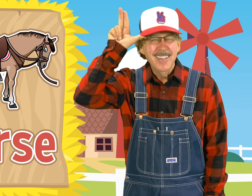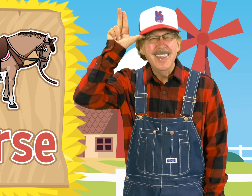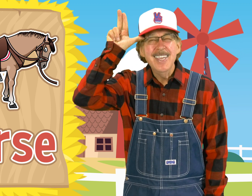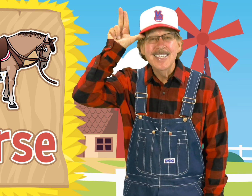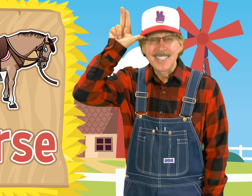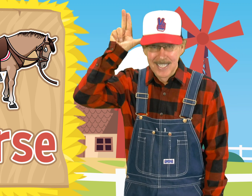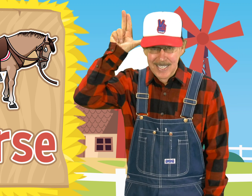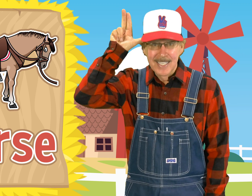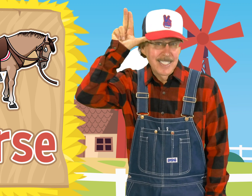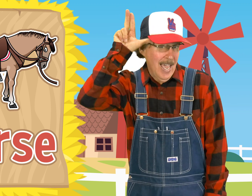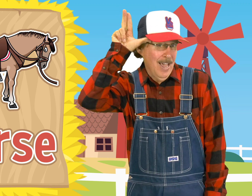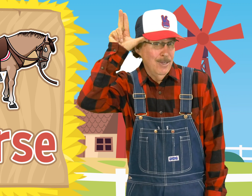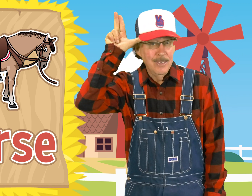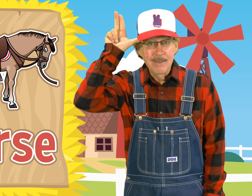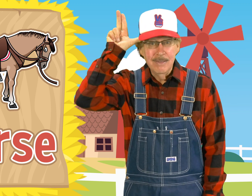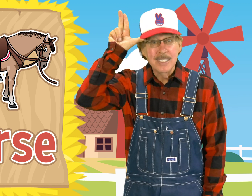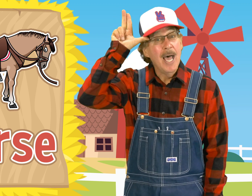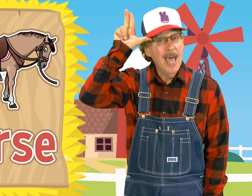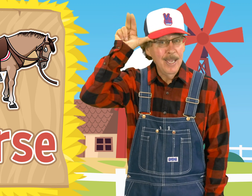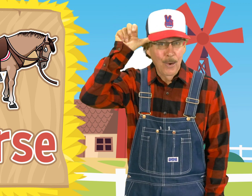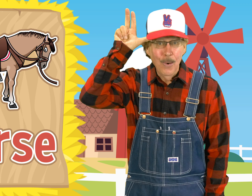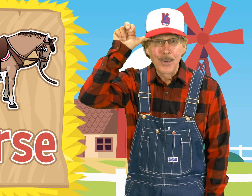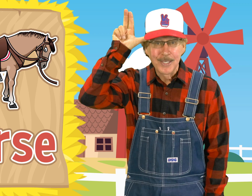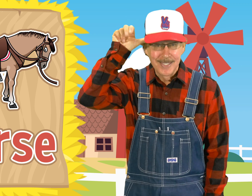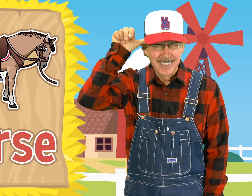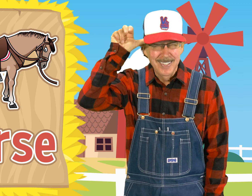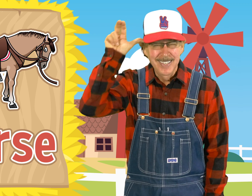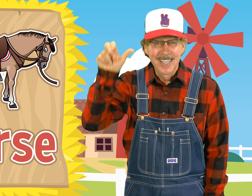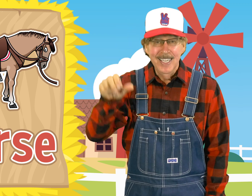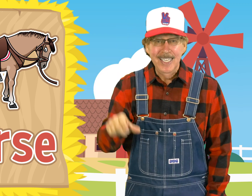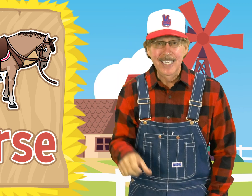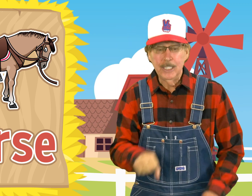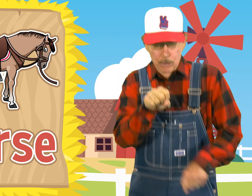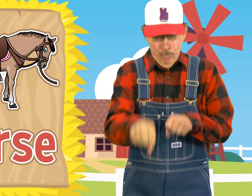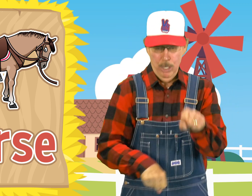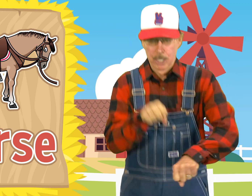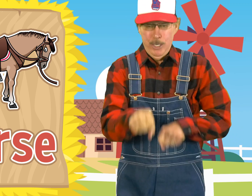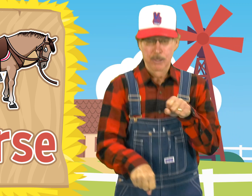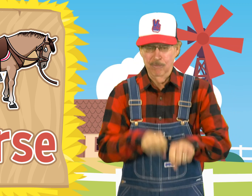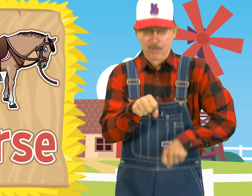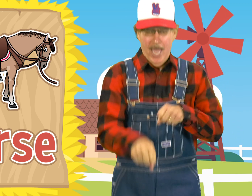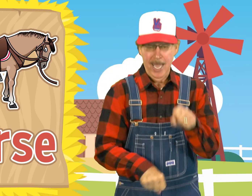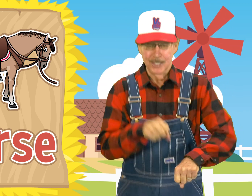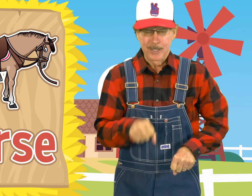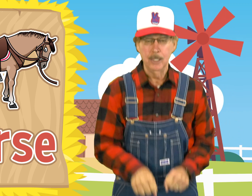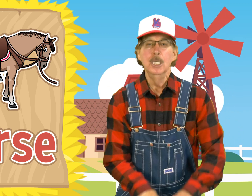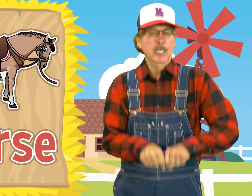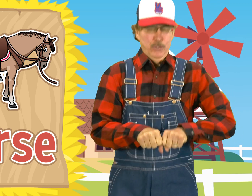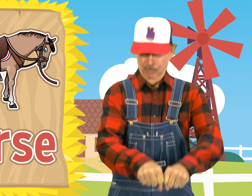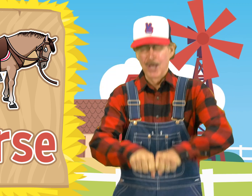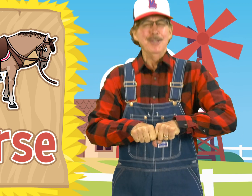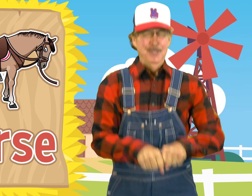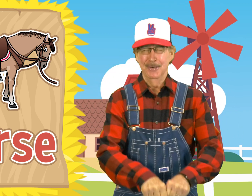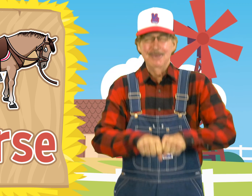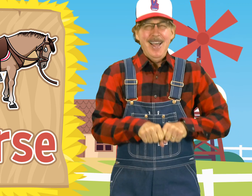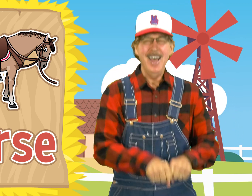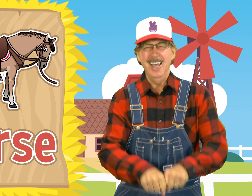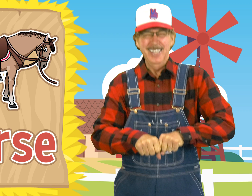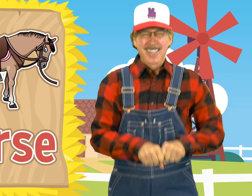This is how you sign horse It can run fast It's fun to ride